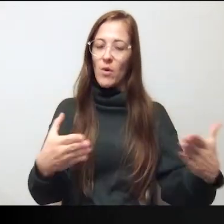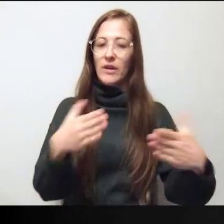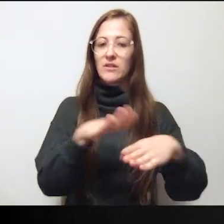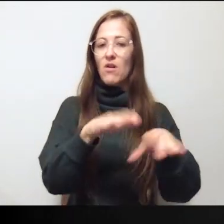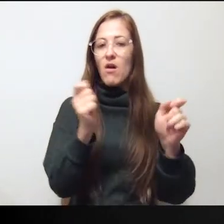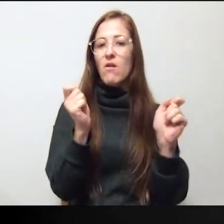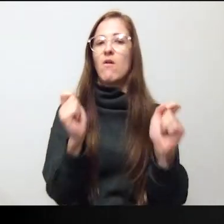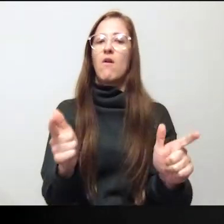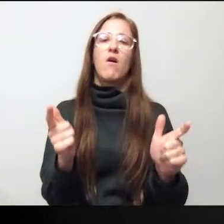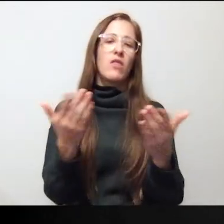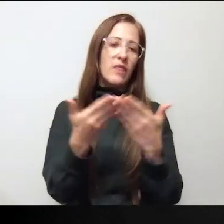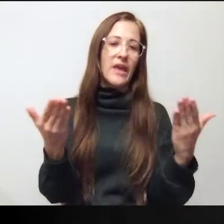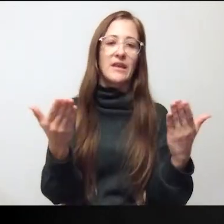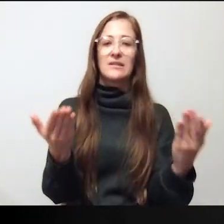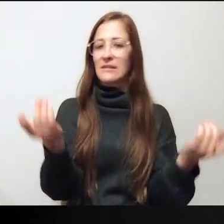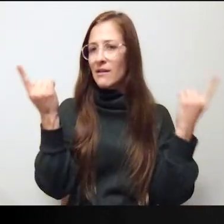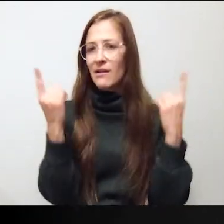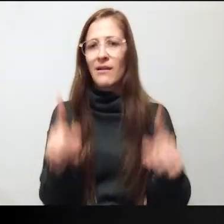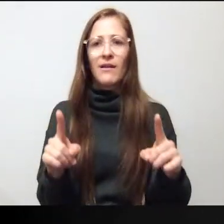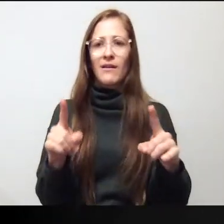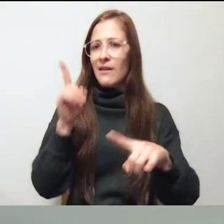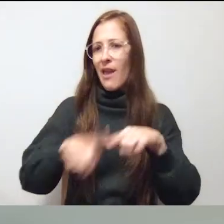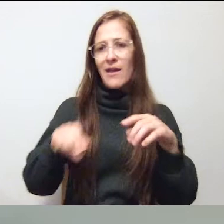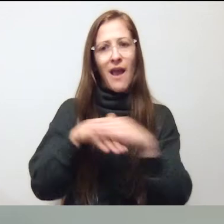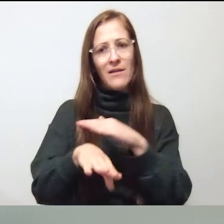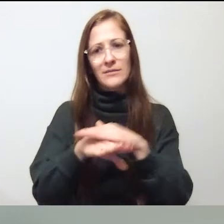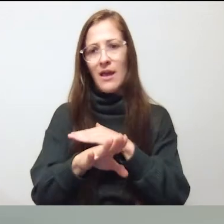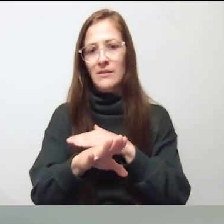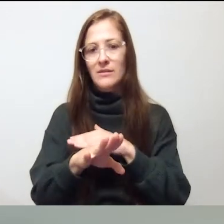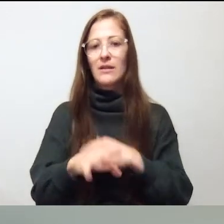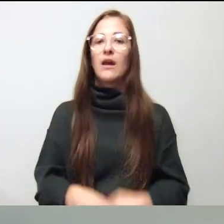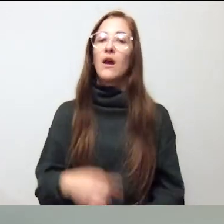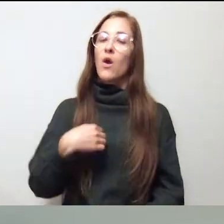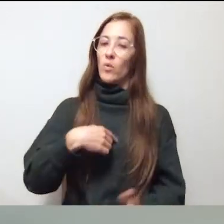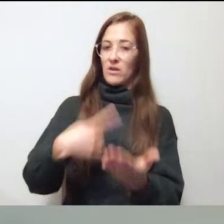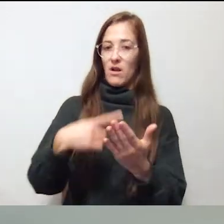that all of a sudden became inaccessible, right? So we talk about assessments,